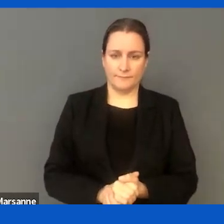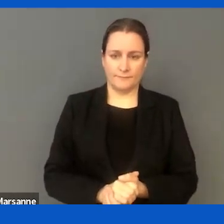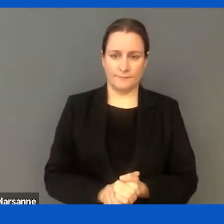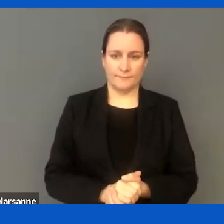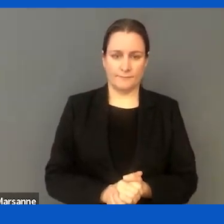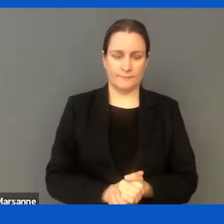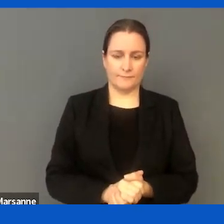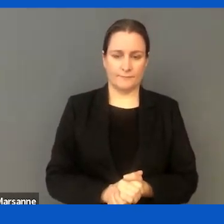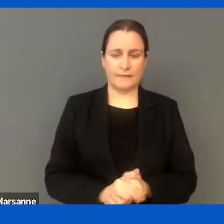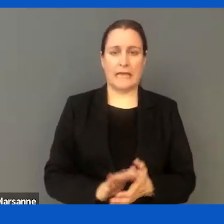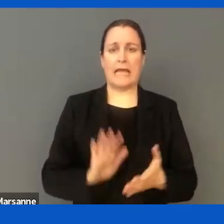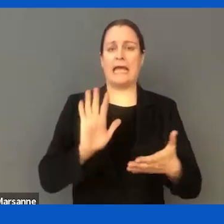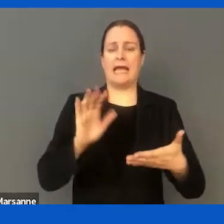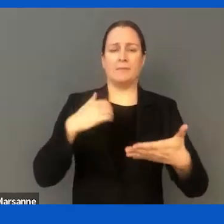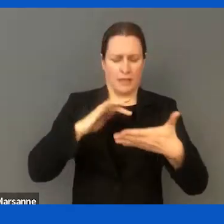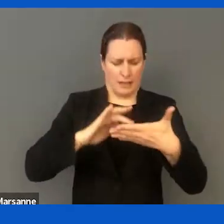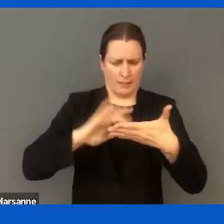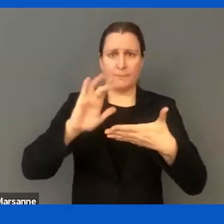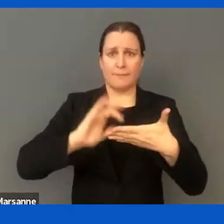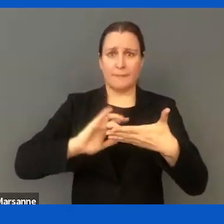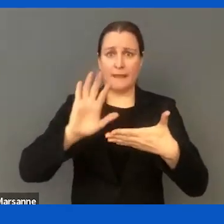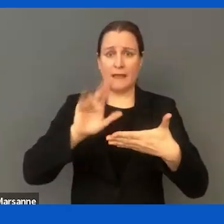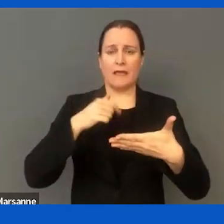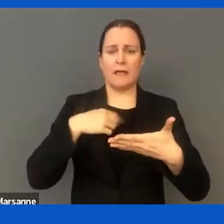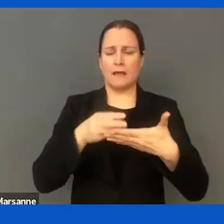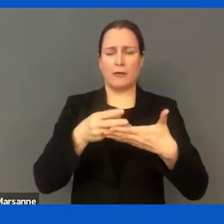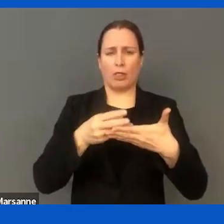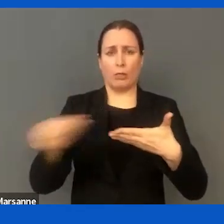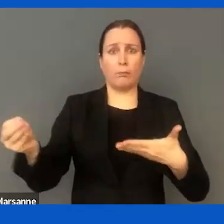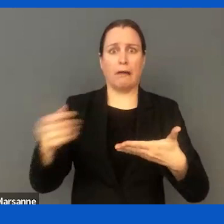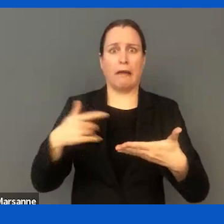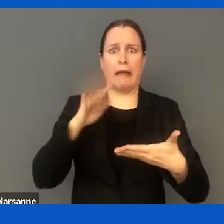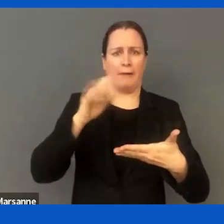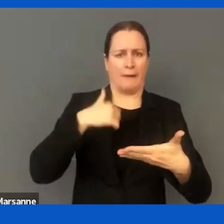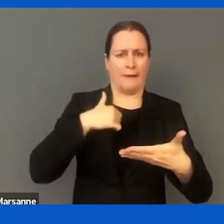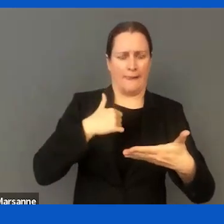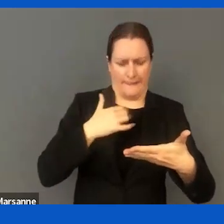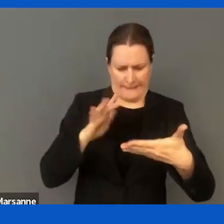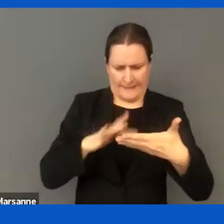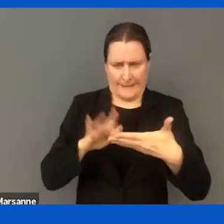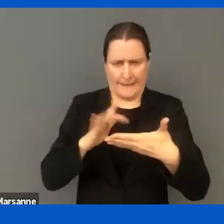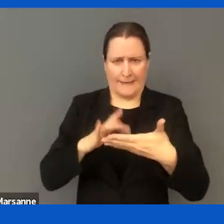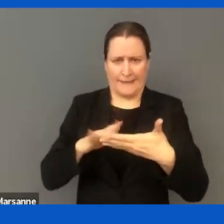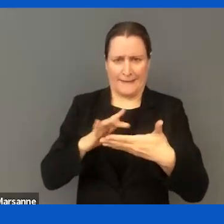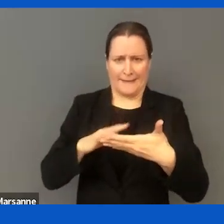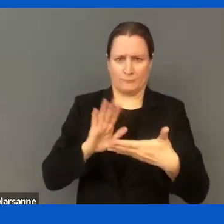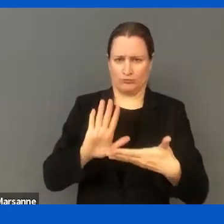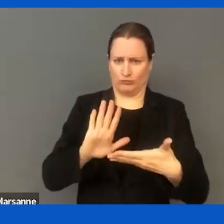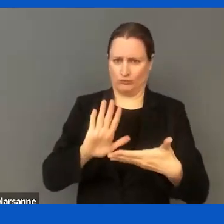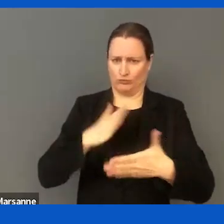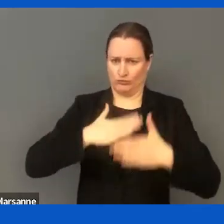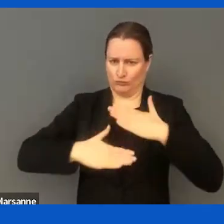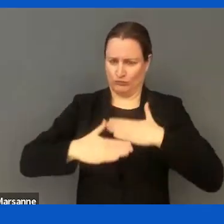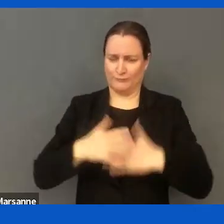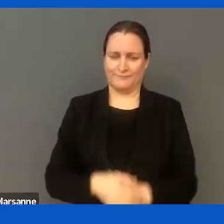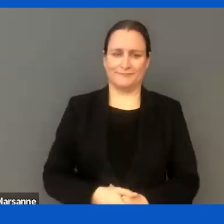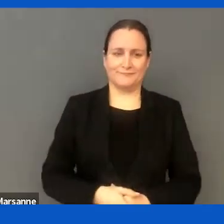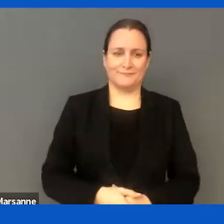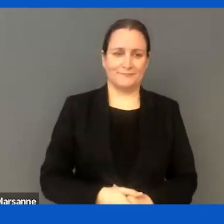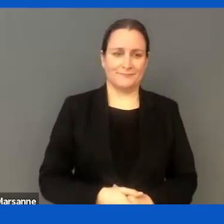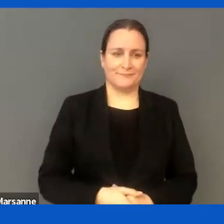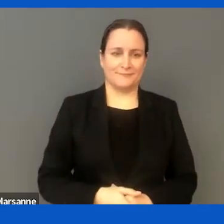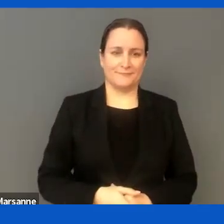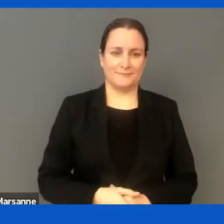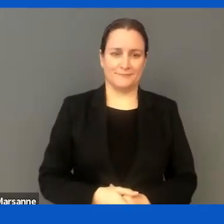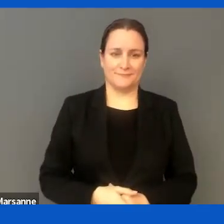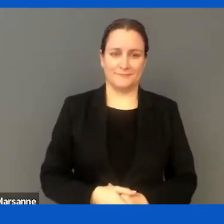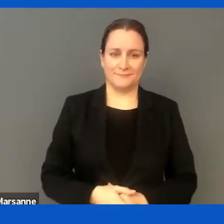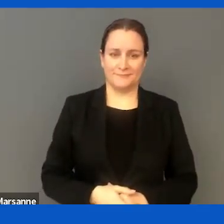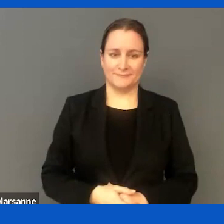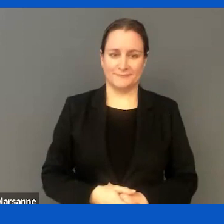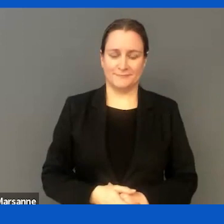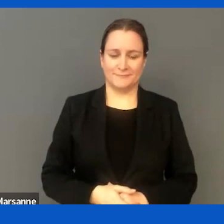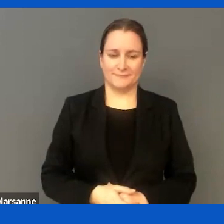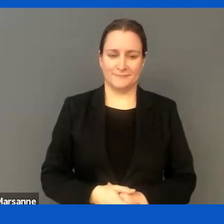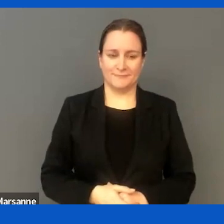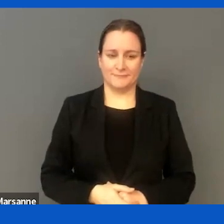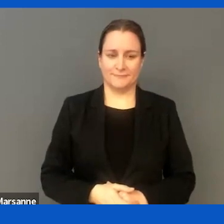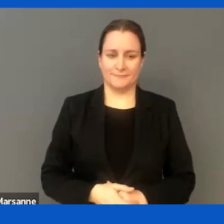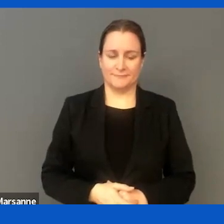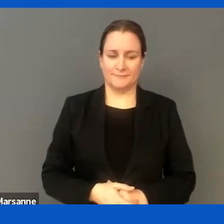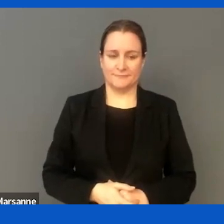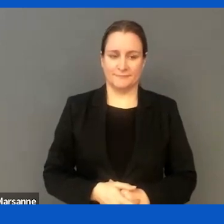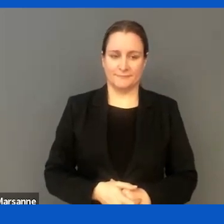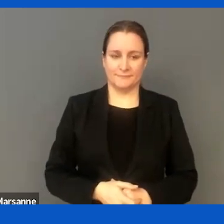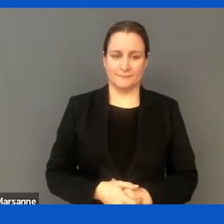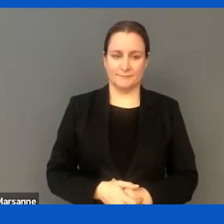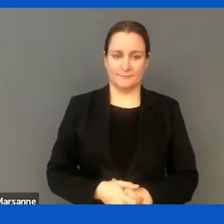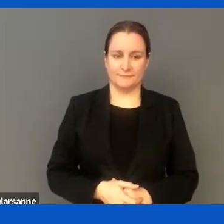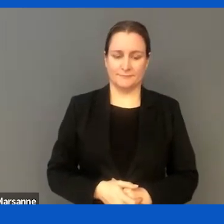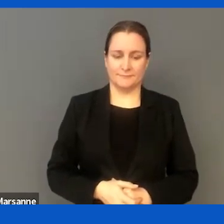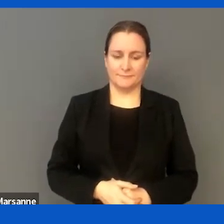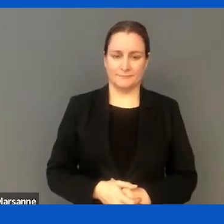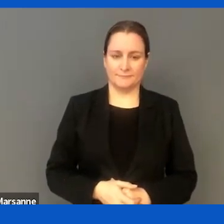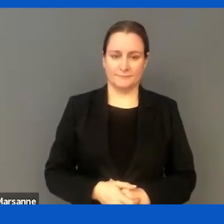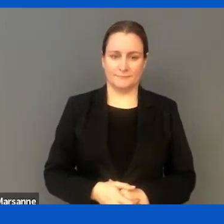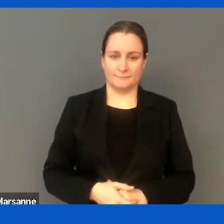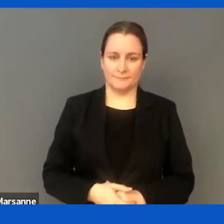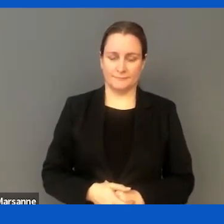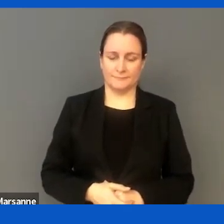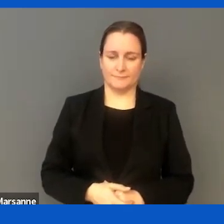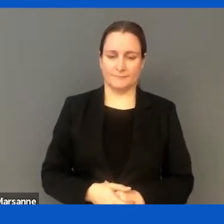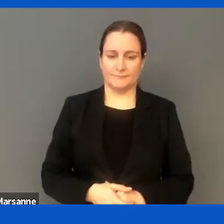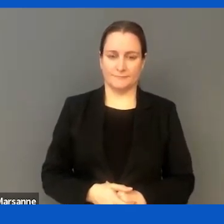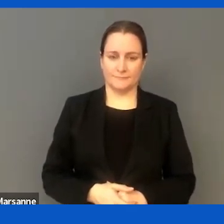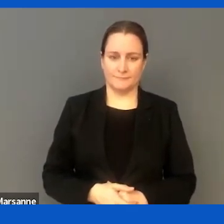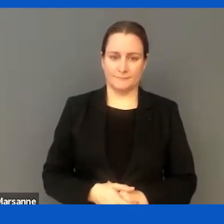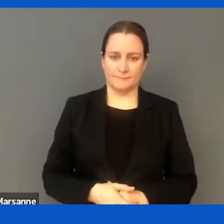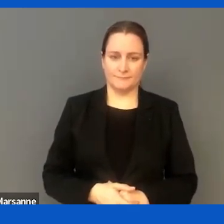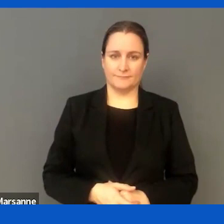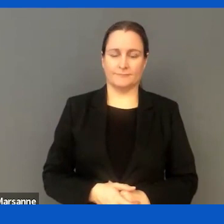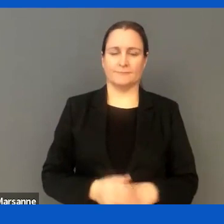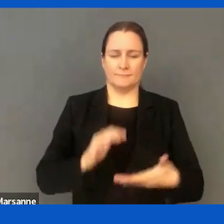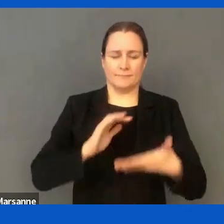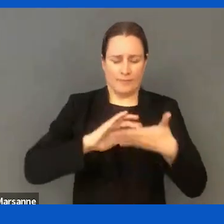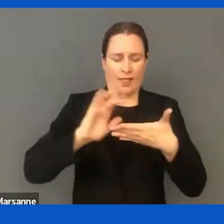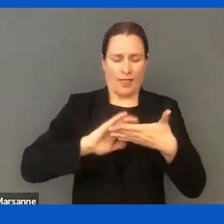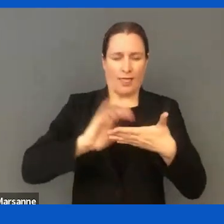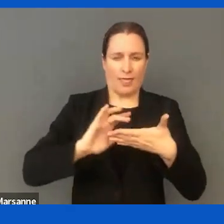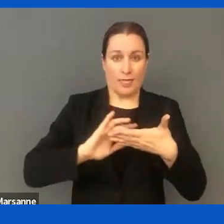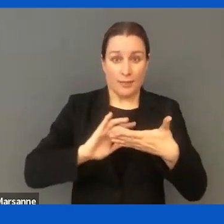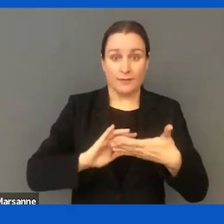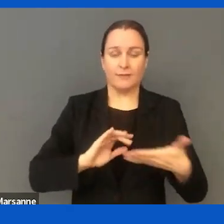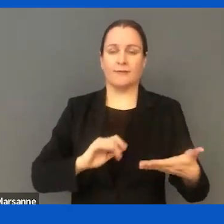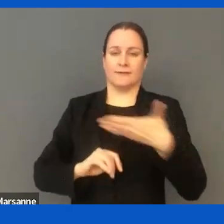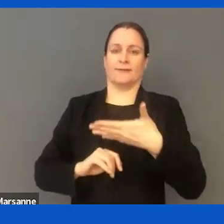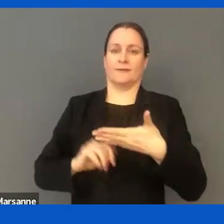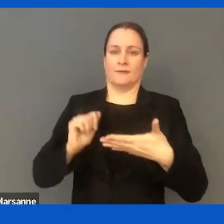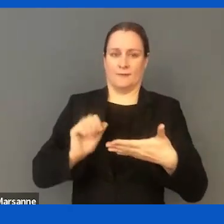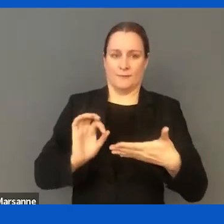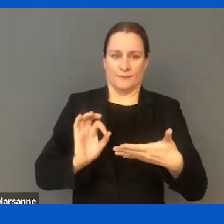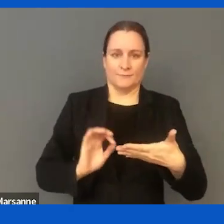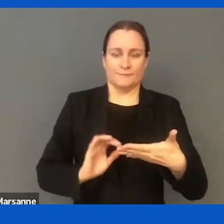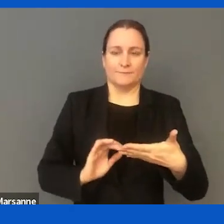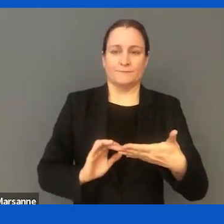the comment. I'm just getting it quickly. So ... starting by saying ... from the user